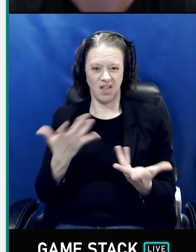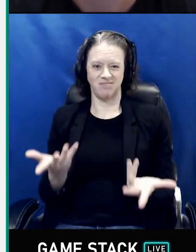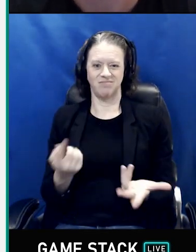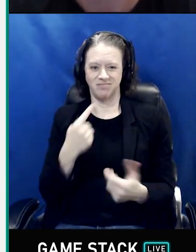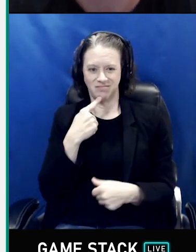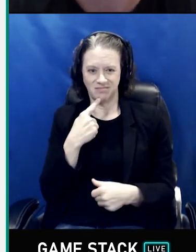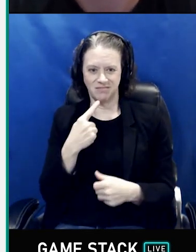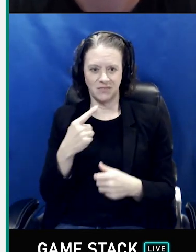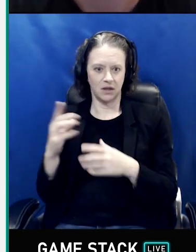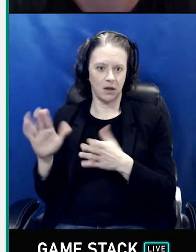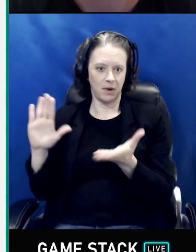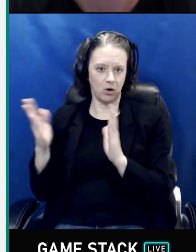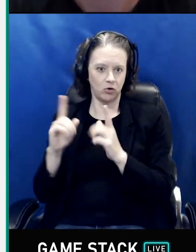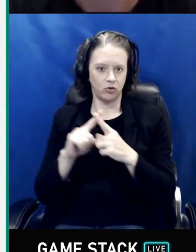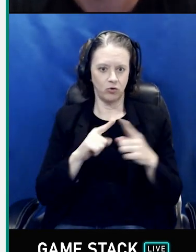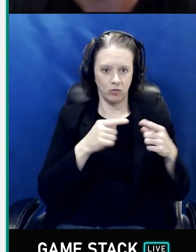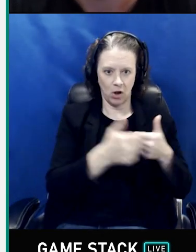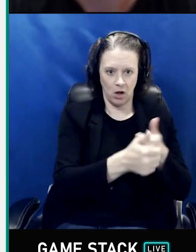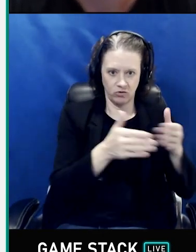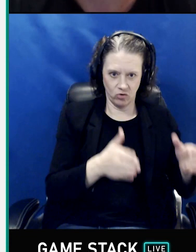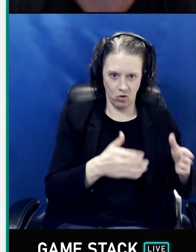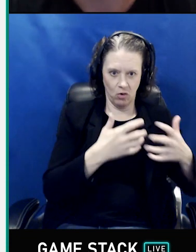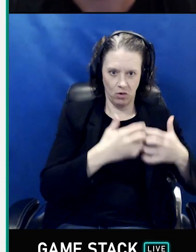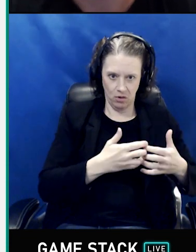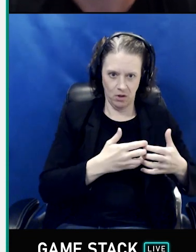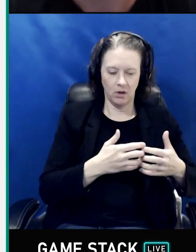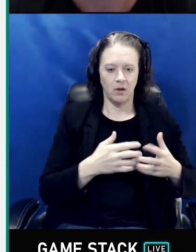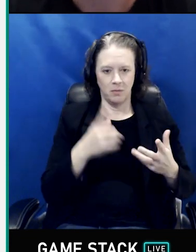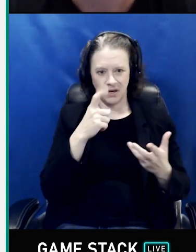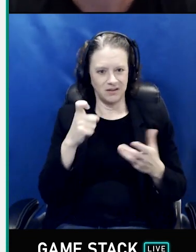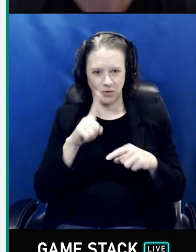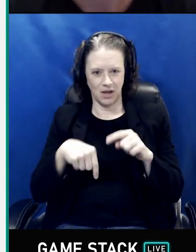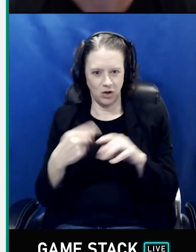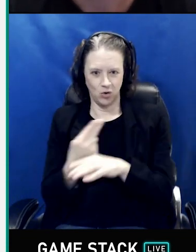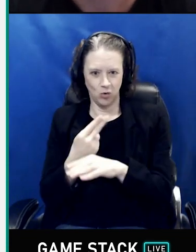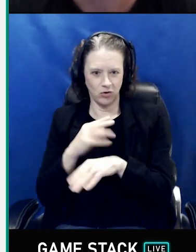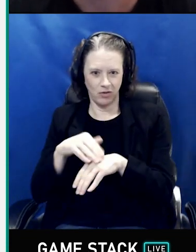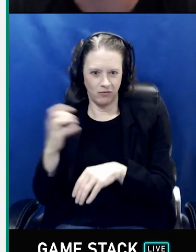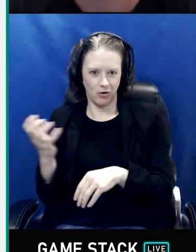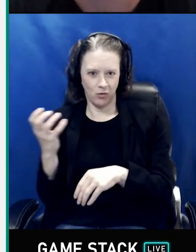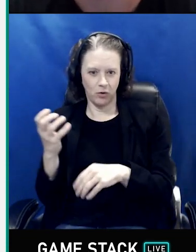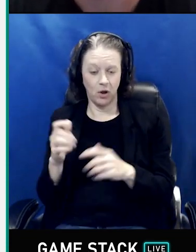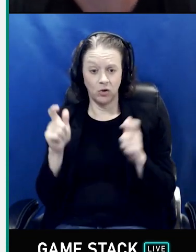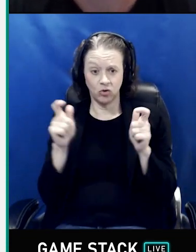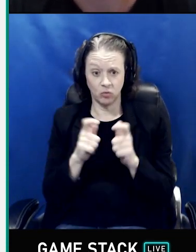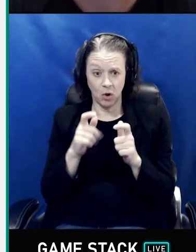given the lack of usability. Small menus that have not been customized, or in-game